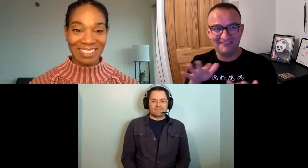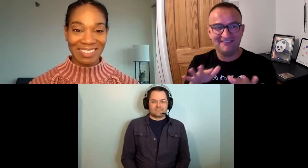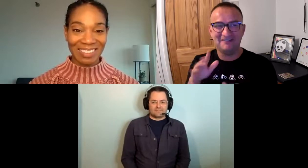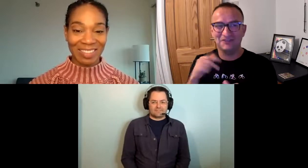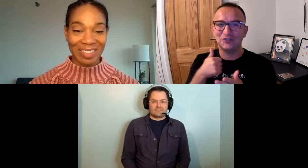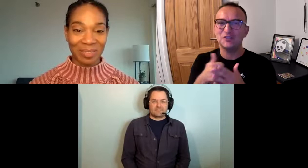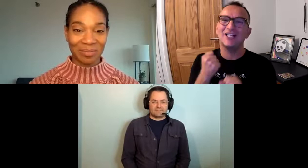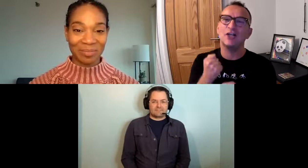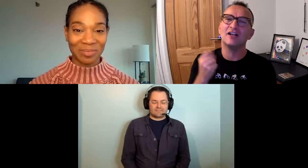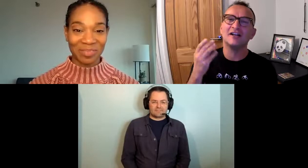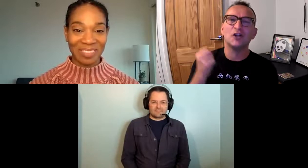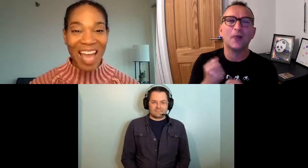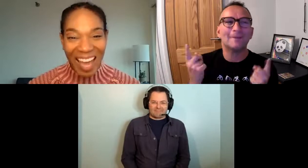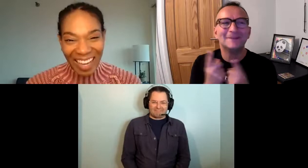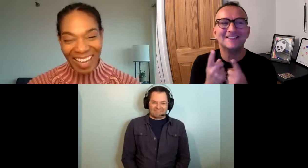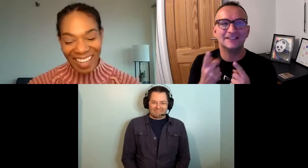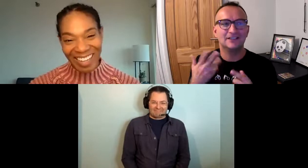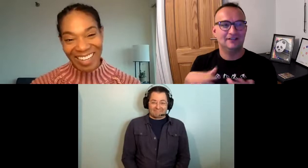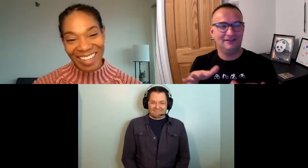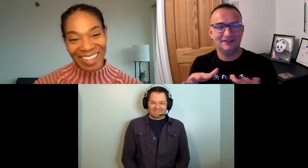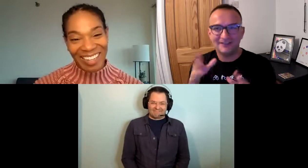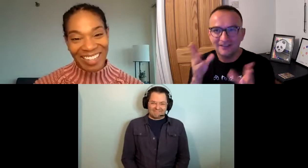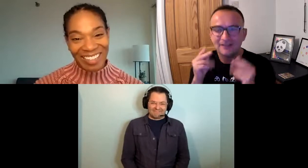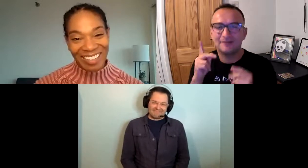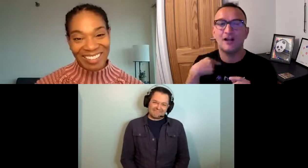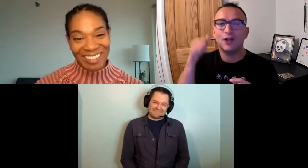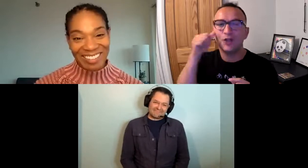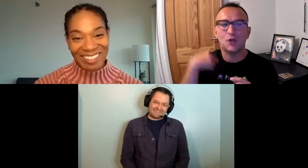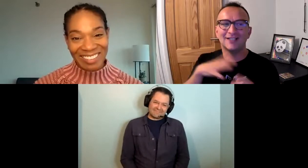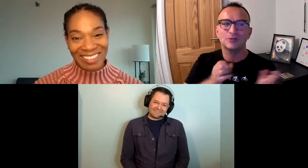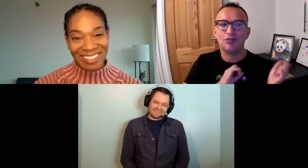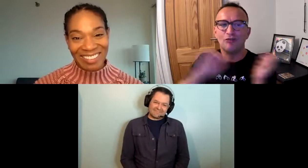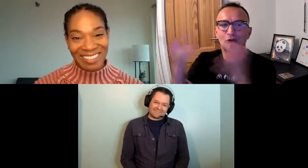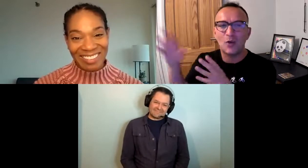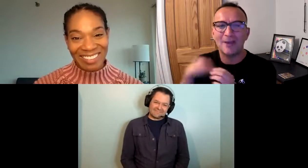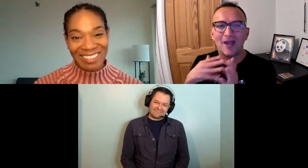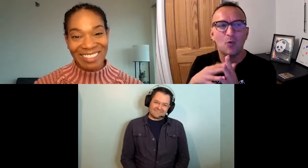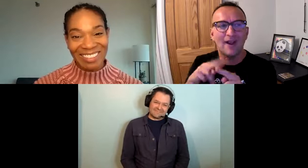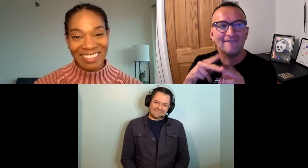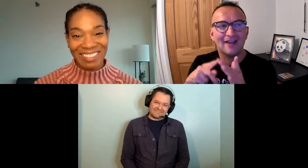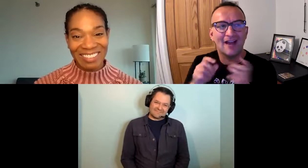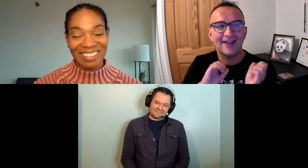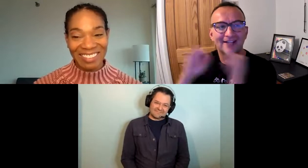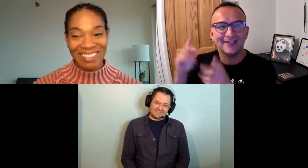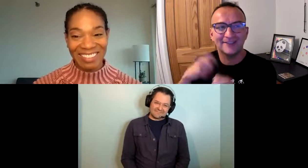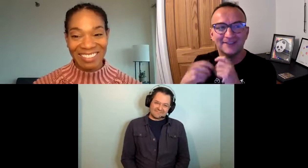throw in my rooter at the end of all of this. I will close this meeting now I want to thank everybody